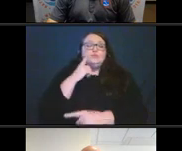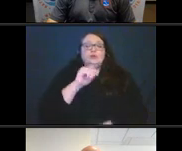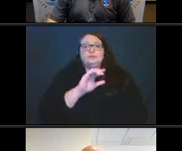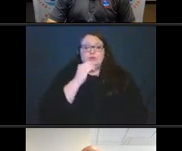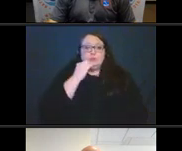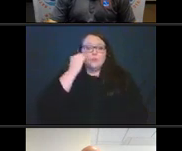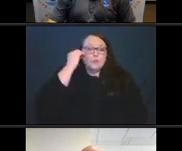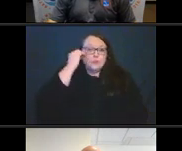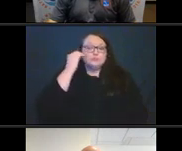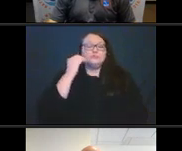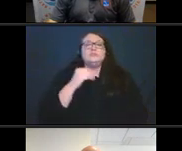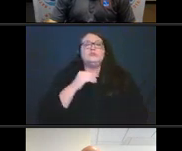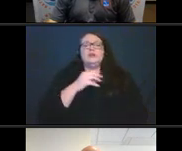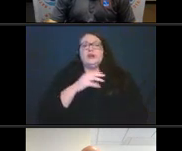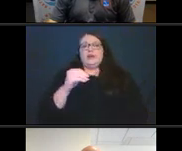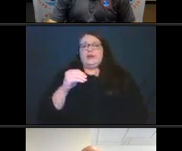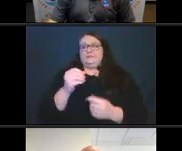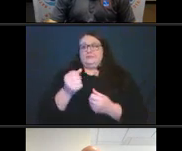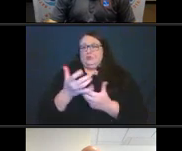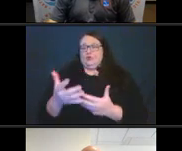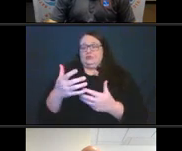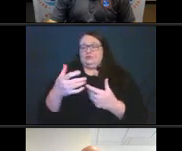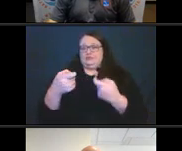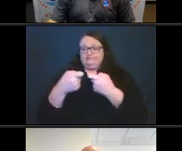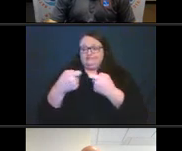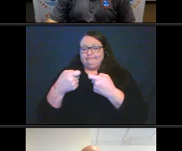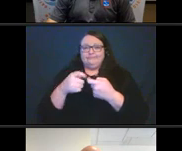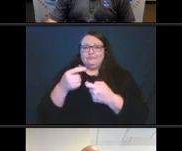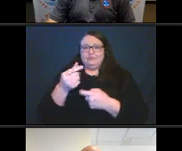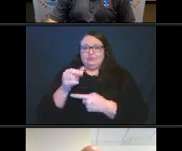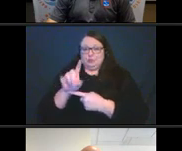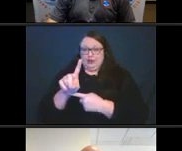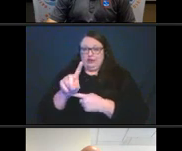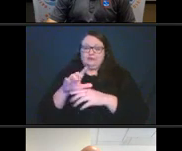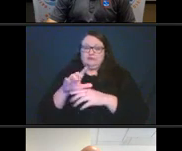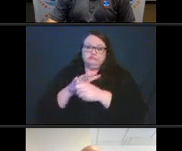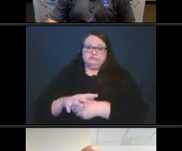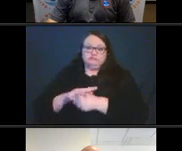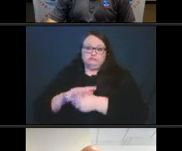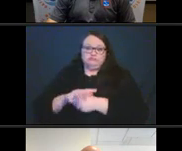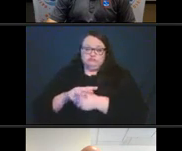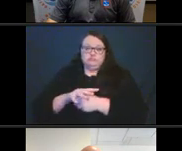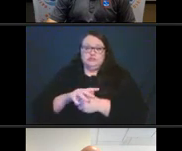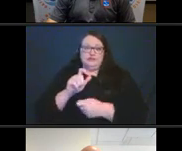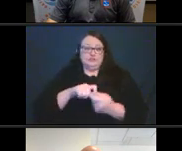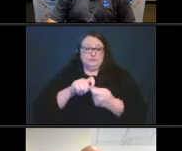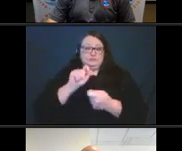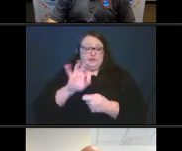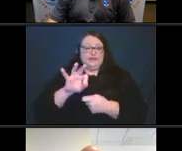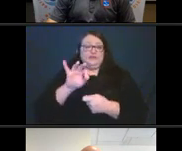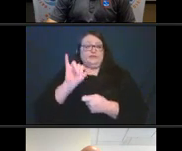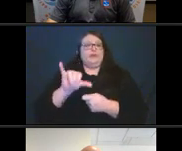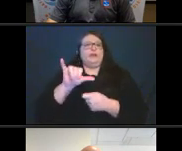power grid strain, especially in areas that are not used to seeing this type of extreme heat.